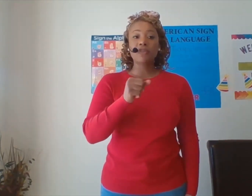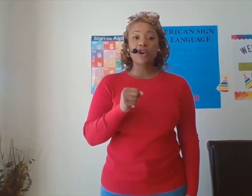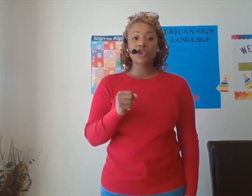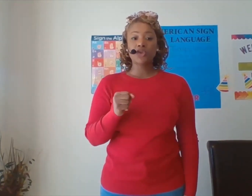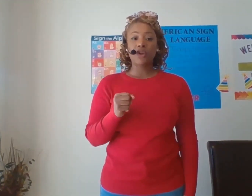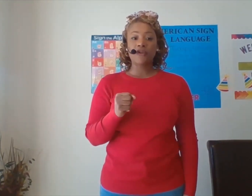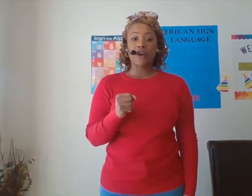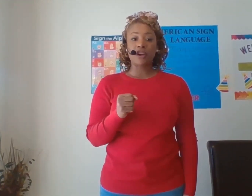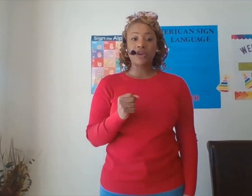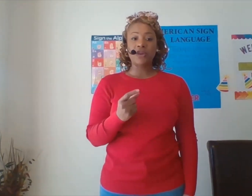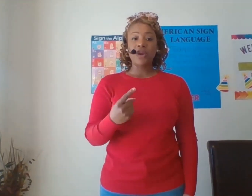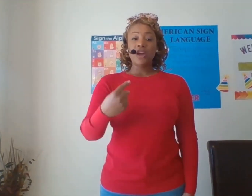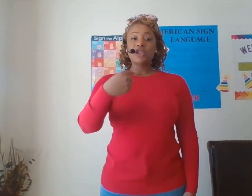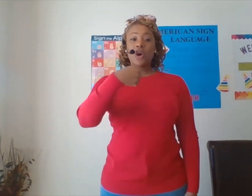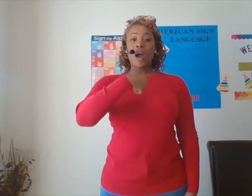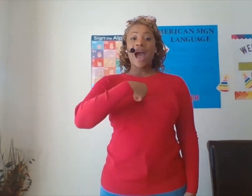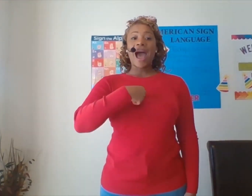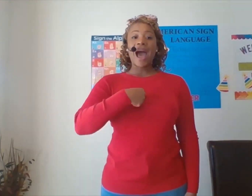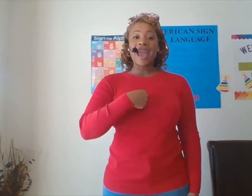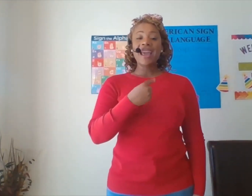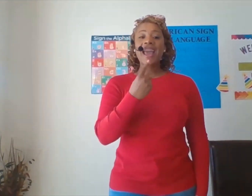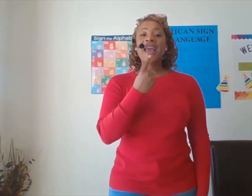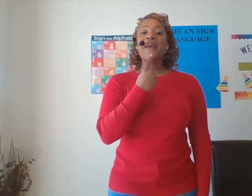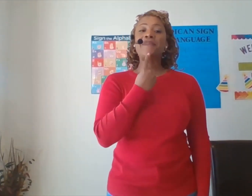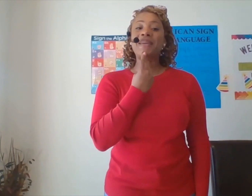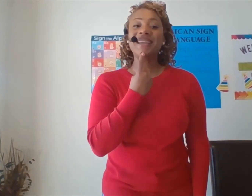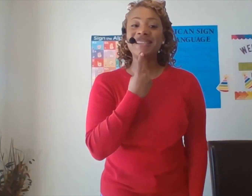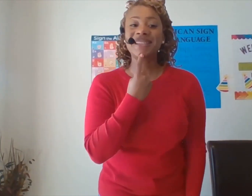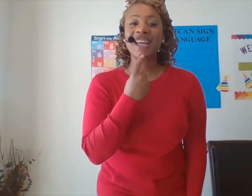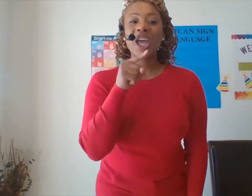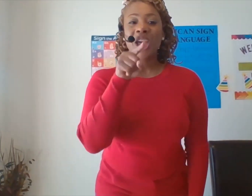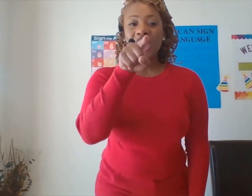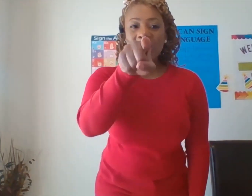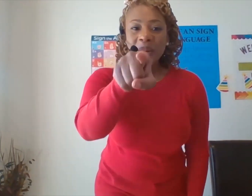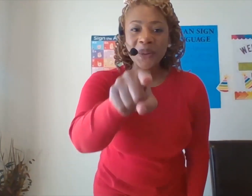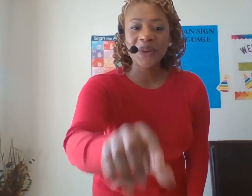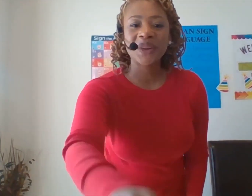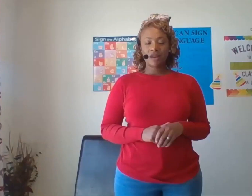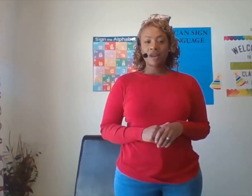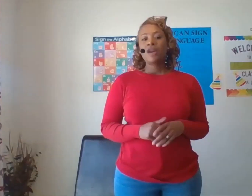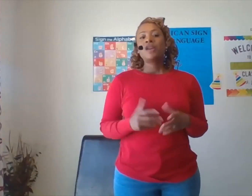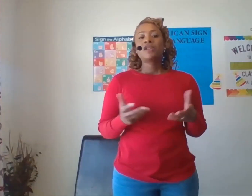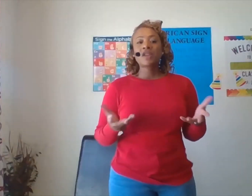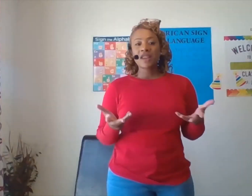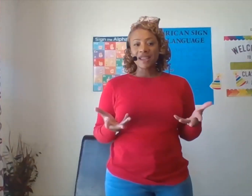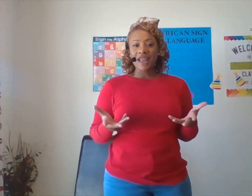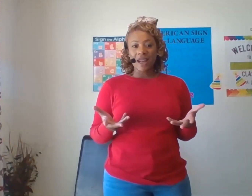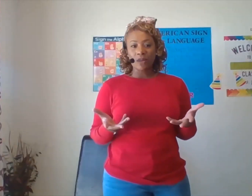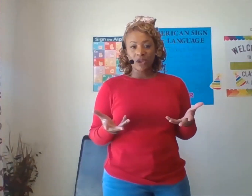the person who you're referring to so I miss you so the next time I want to